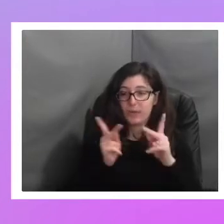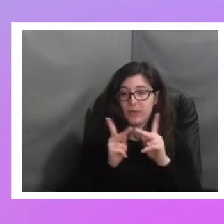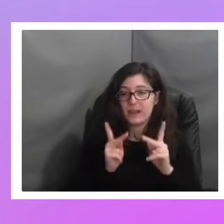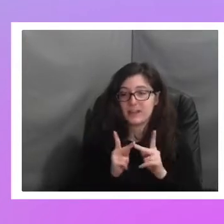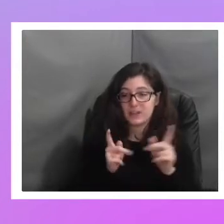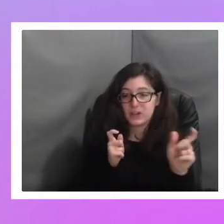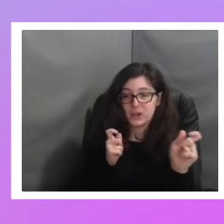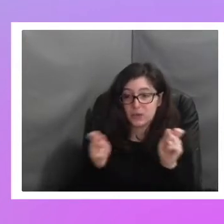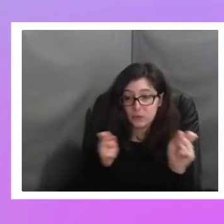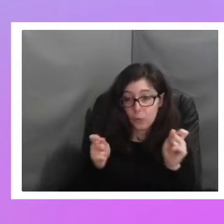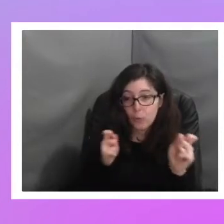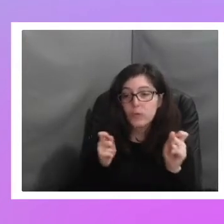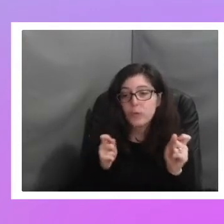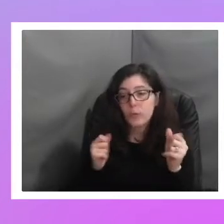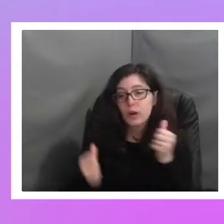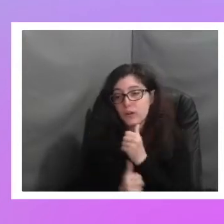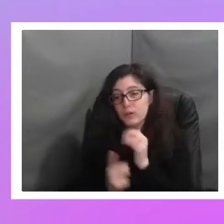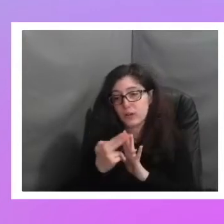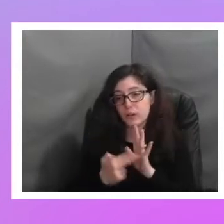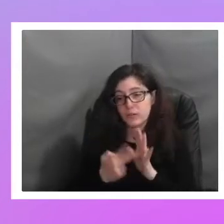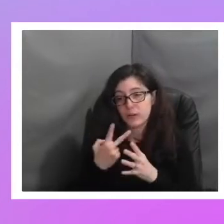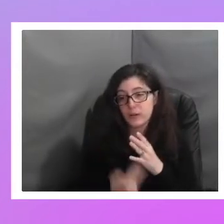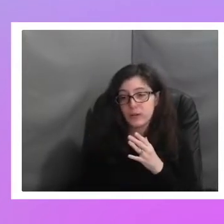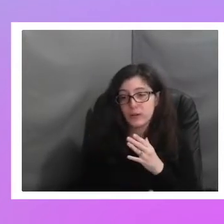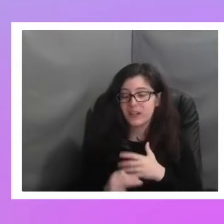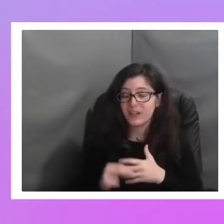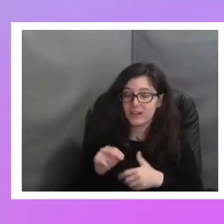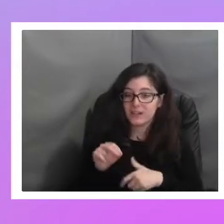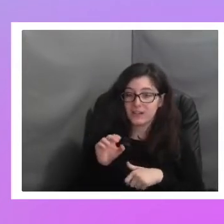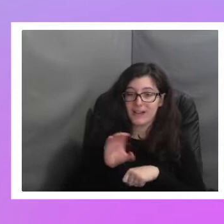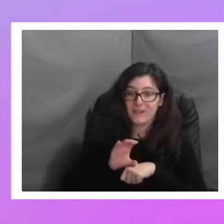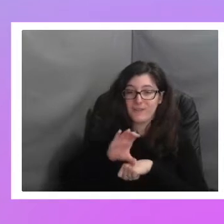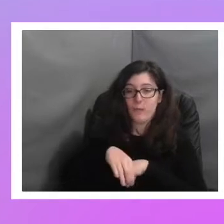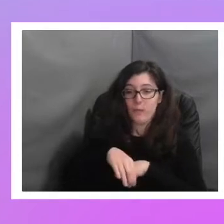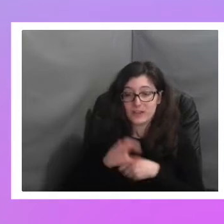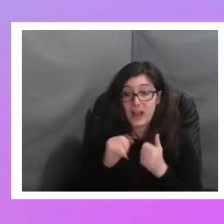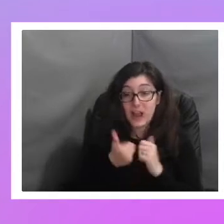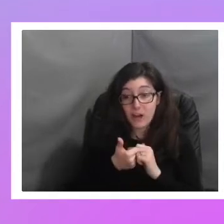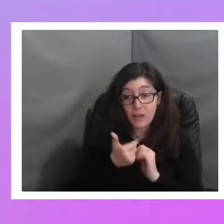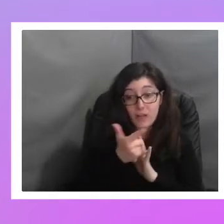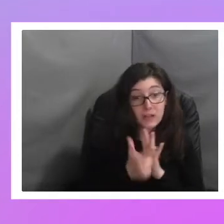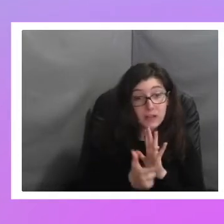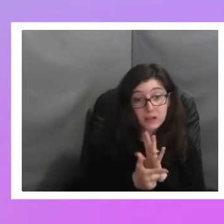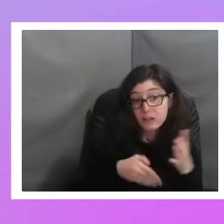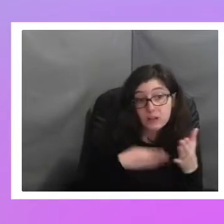And it's enforced not so much by litigation, but by the Ministry of Community and Social Services,